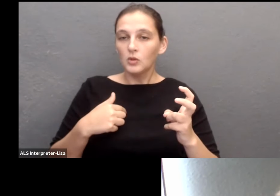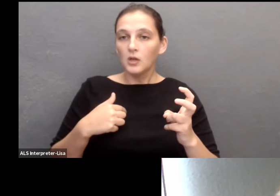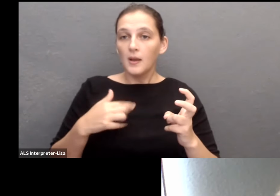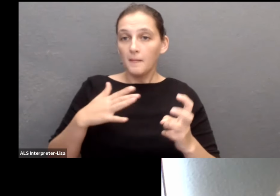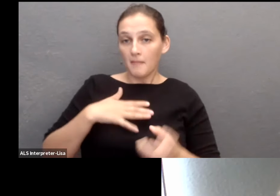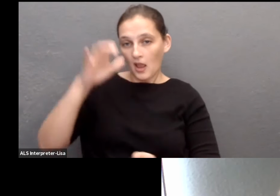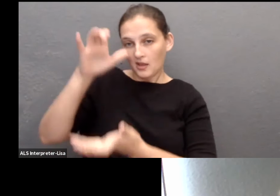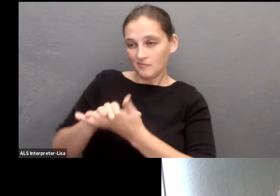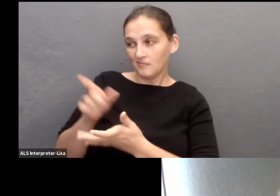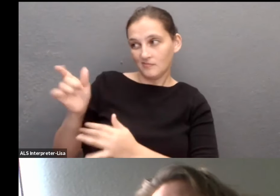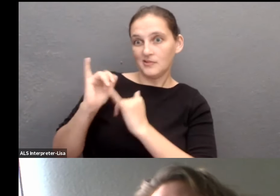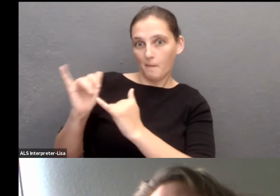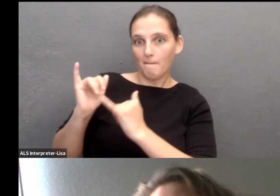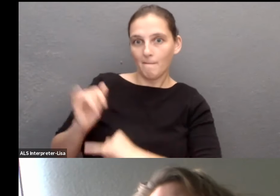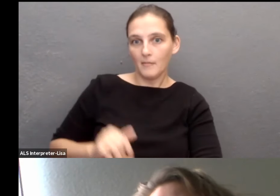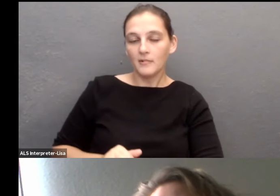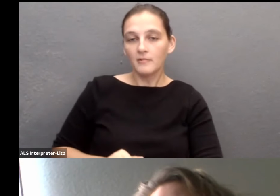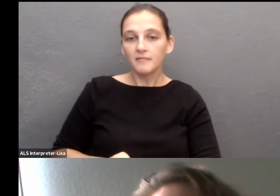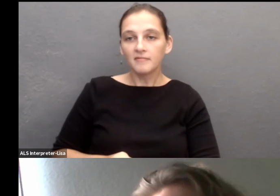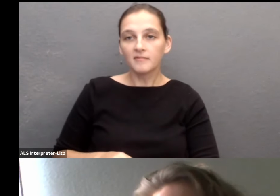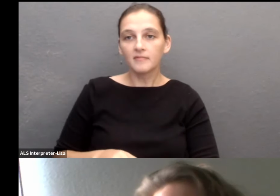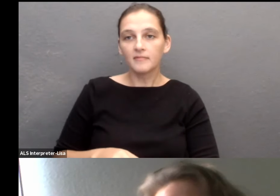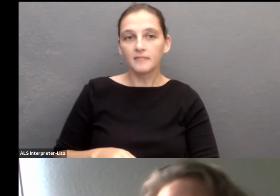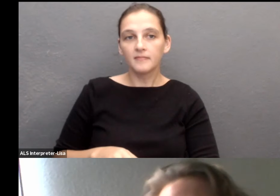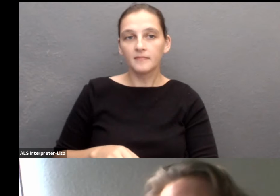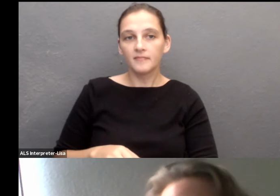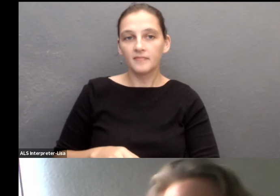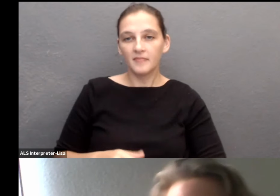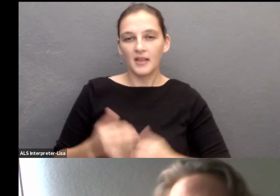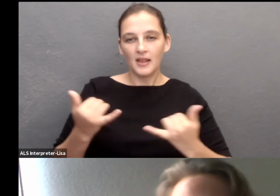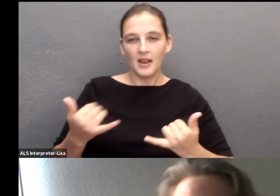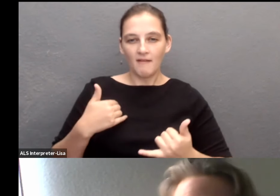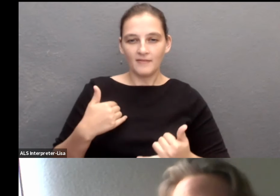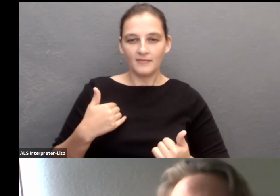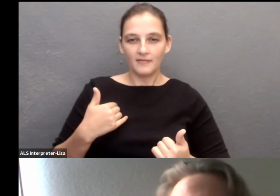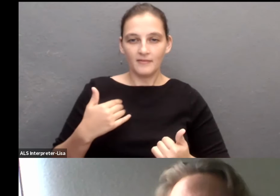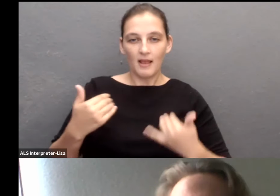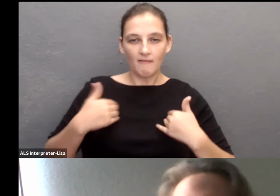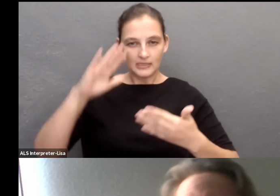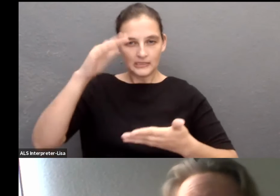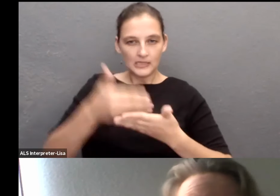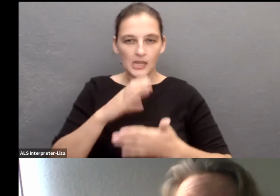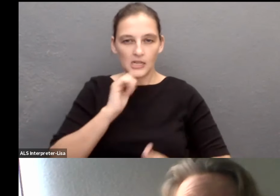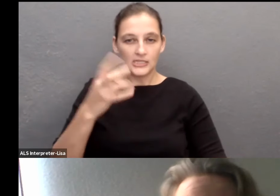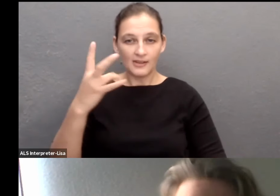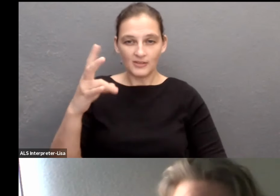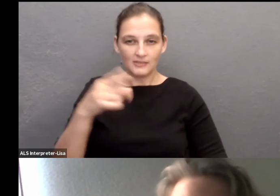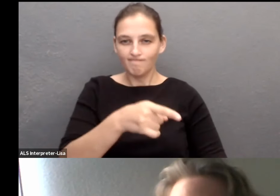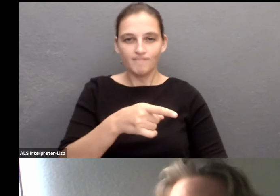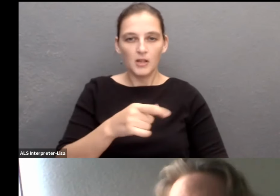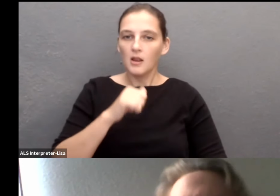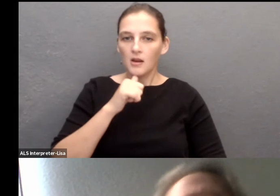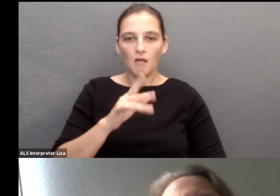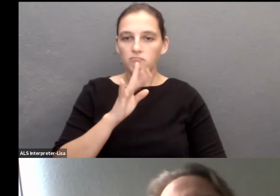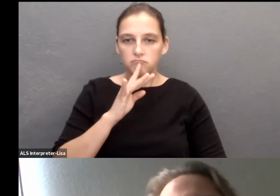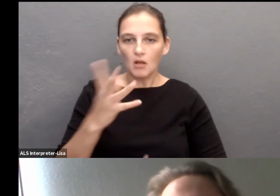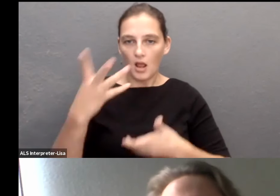does to, and we have a he's now 17 year old son, he has nonverbal autism,